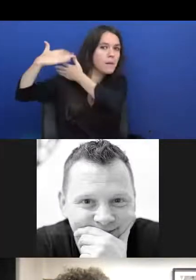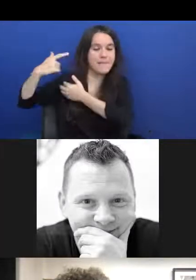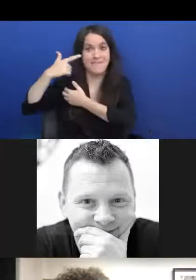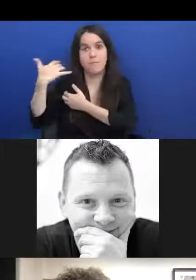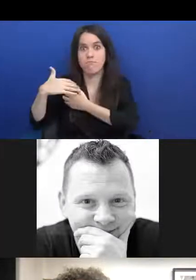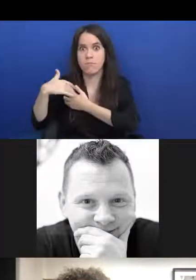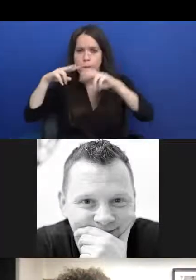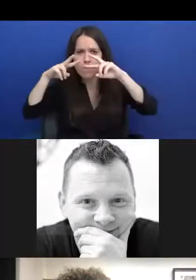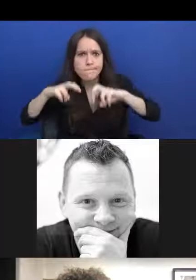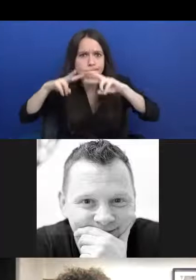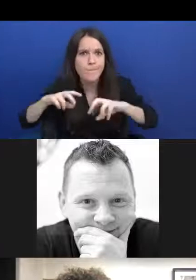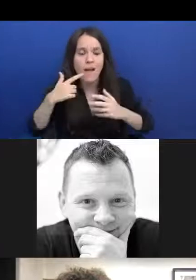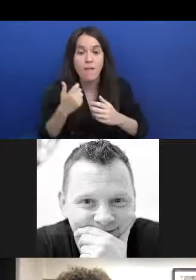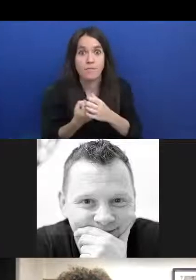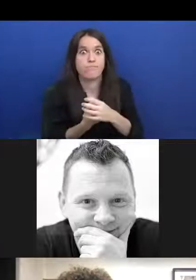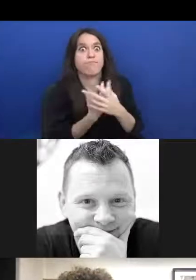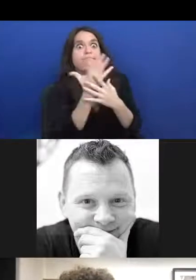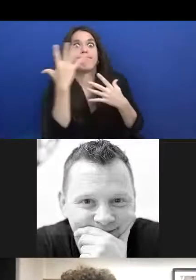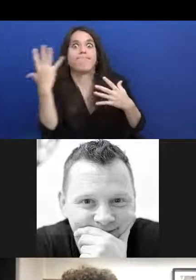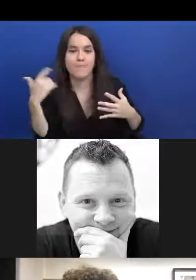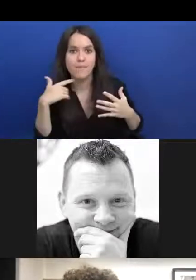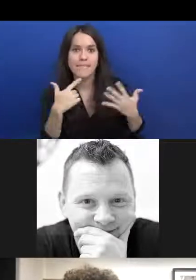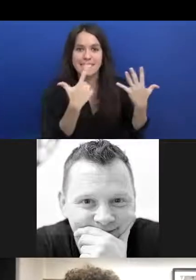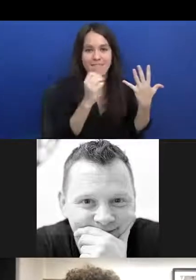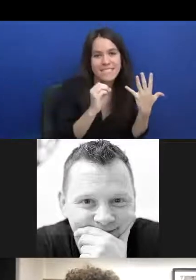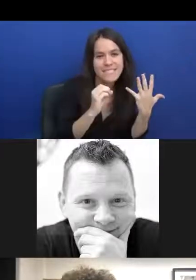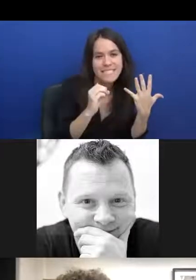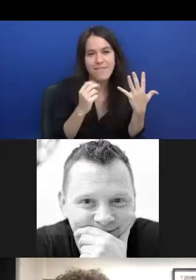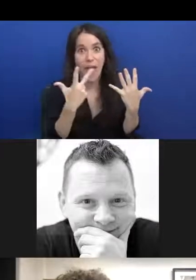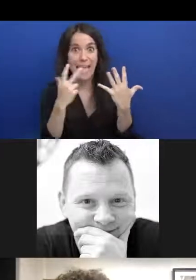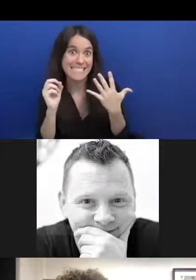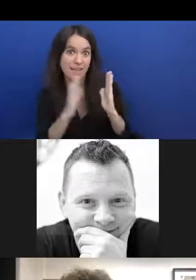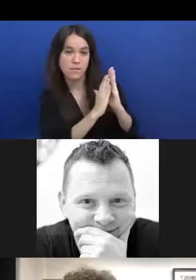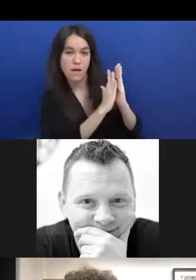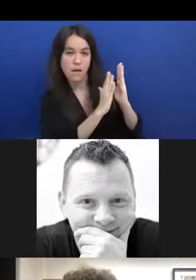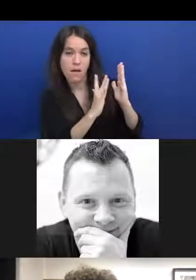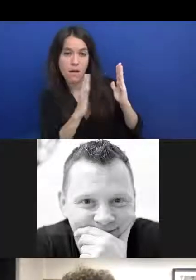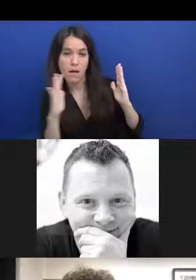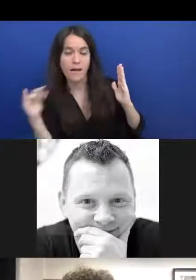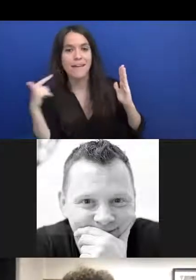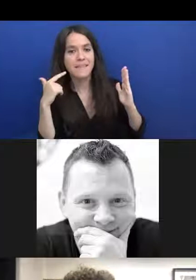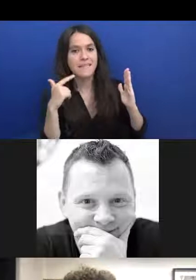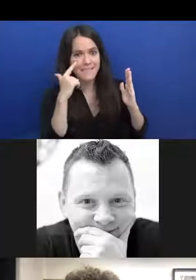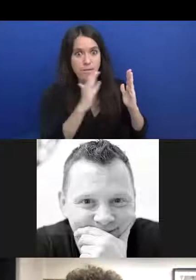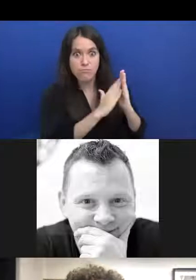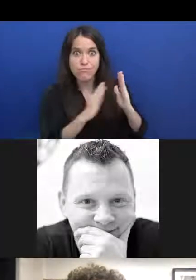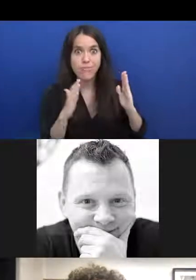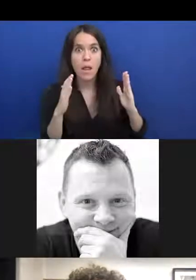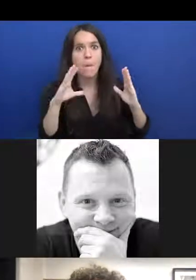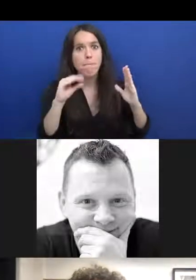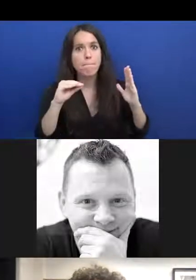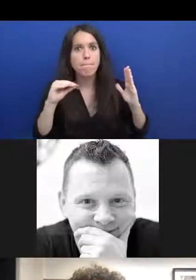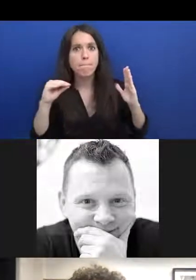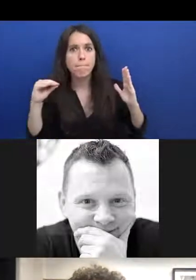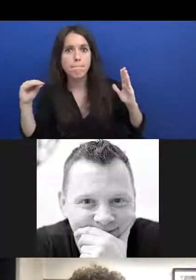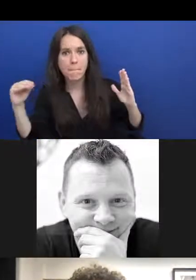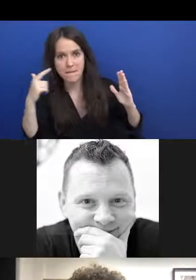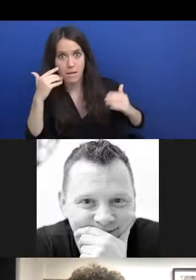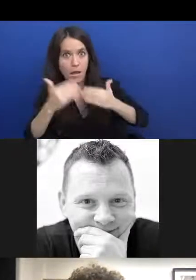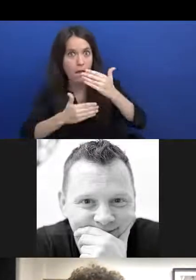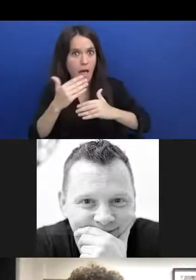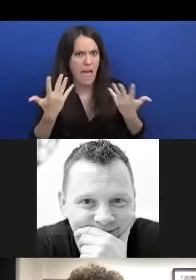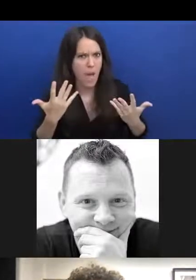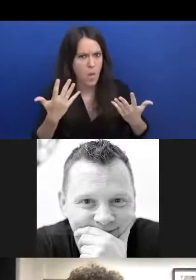on multilingualism in the 70s and 80s and since then there's been more of a trickle up till now so